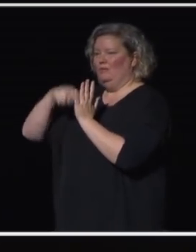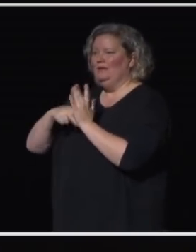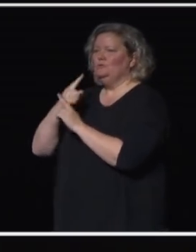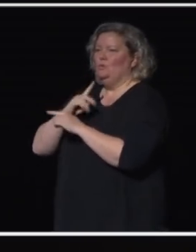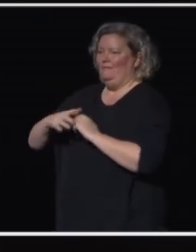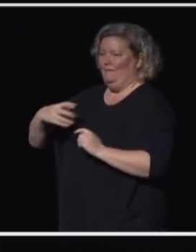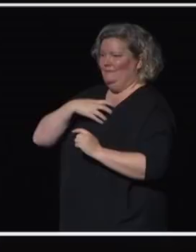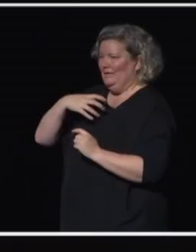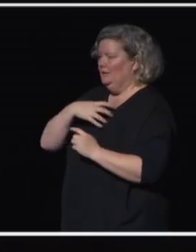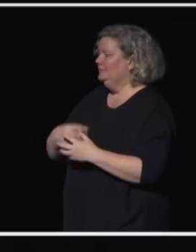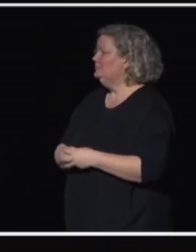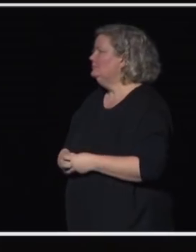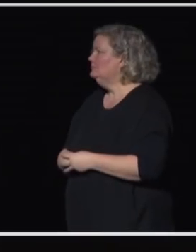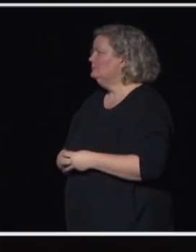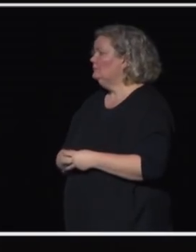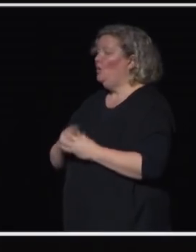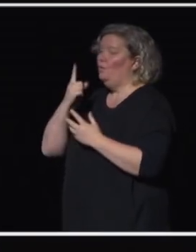One of my great, great frustrations in the lead